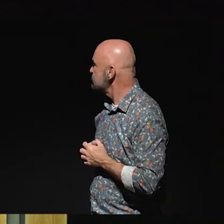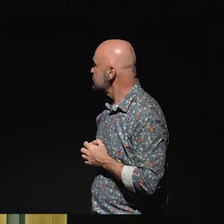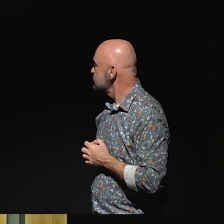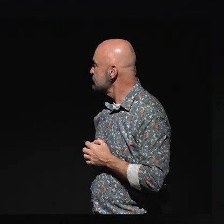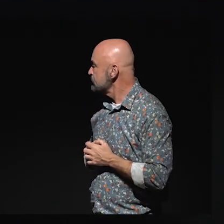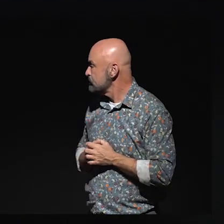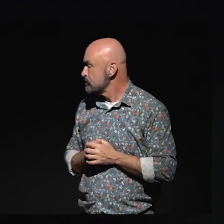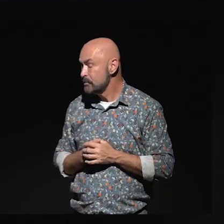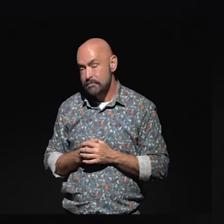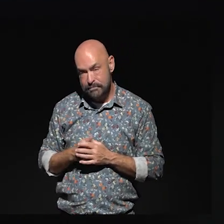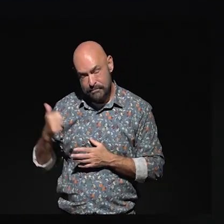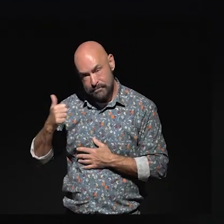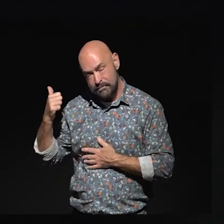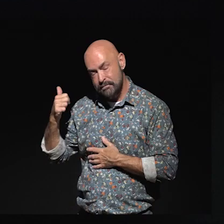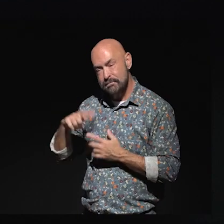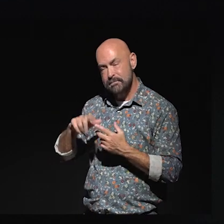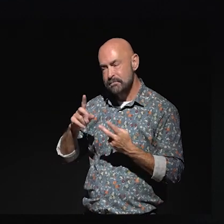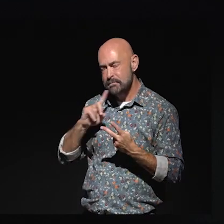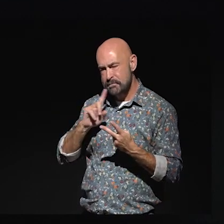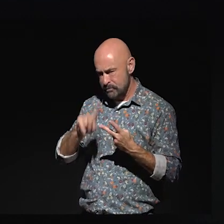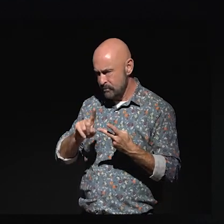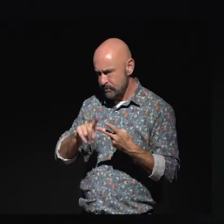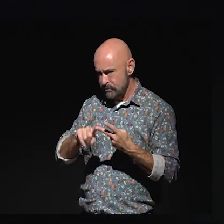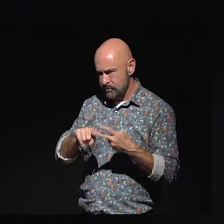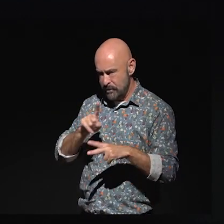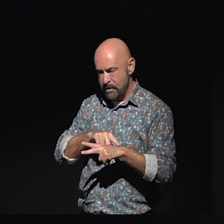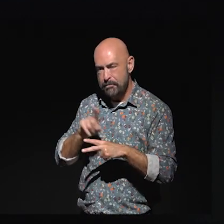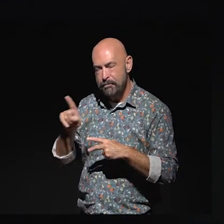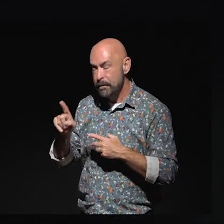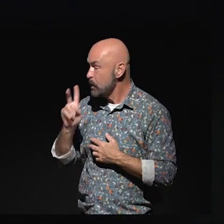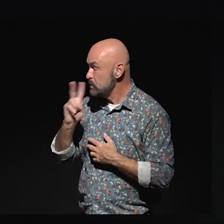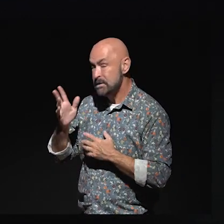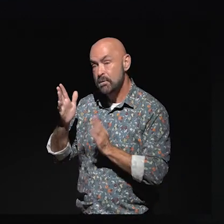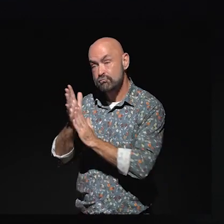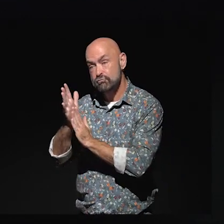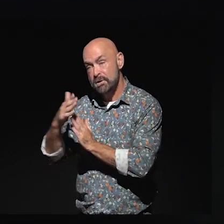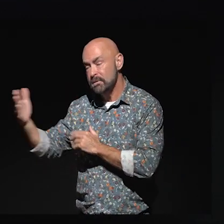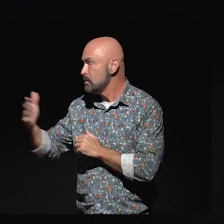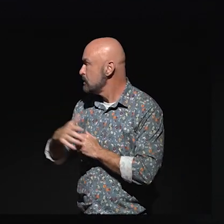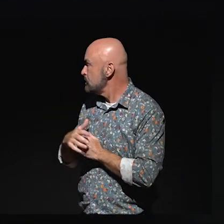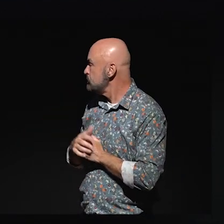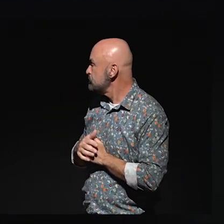And it is the second time in which, as you see on the right in the portrait of the Comtesse d'Haussonville,